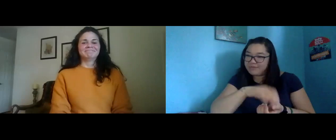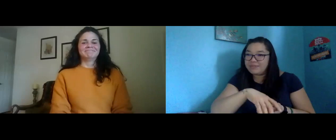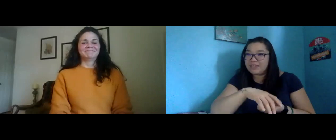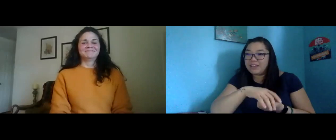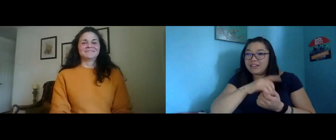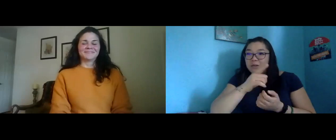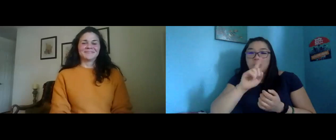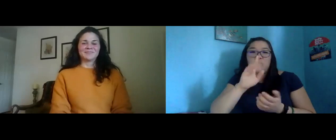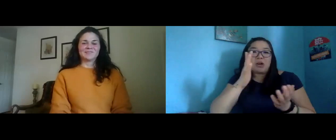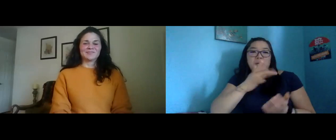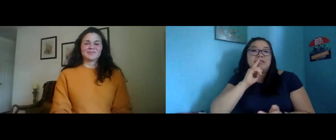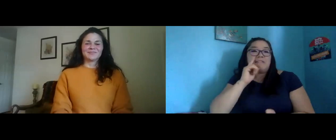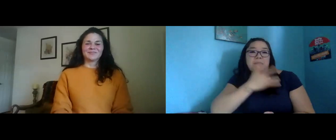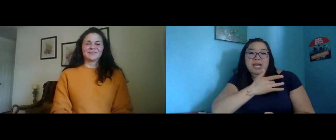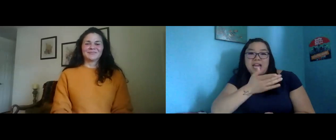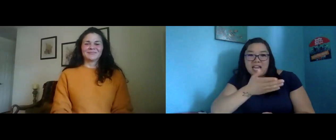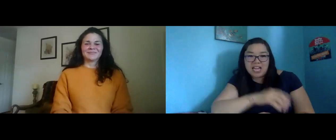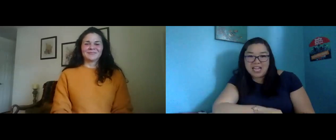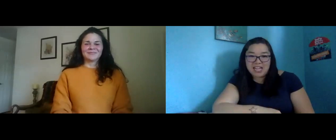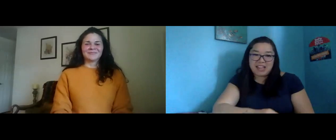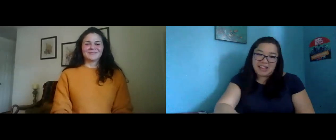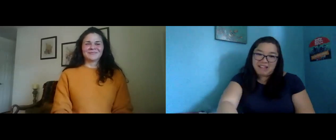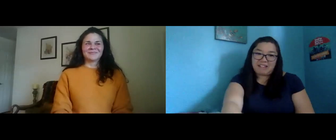P: Ok. What’s your Deaf Bing [a notable quirk about you]?